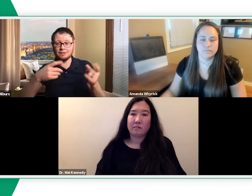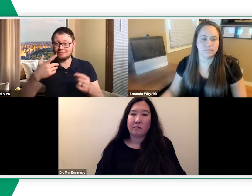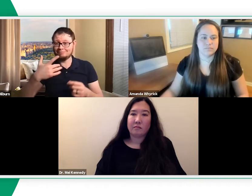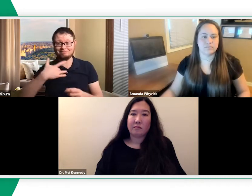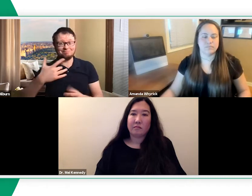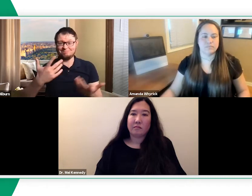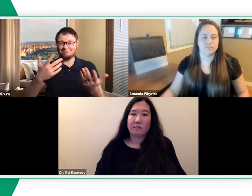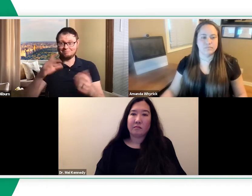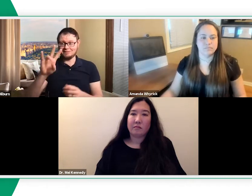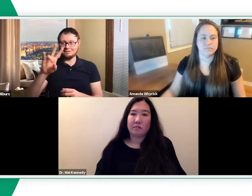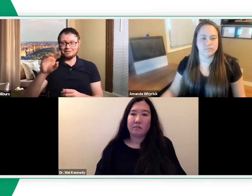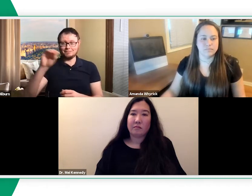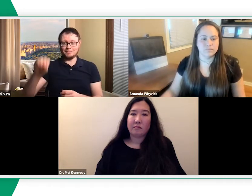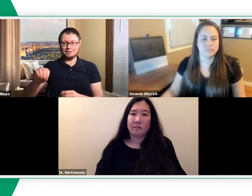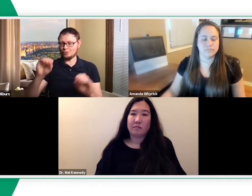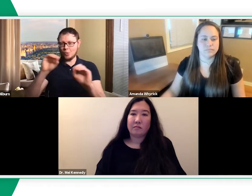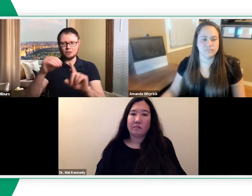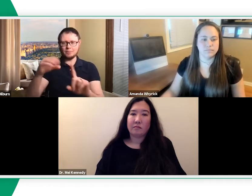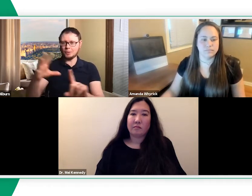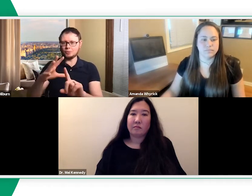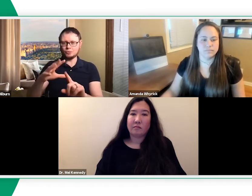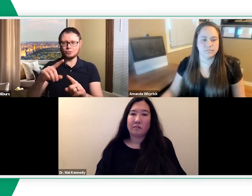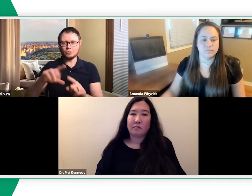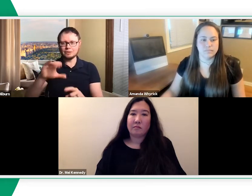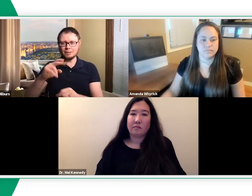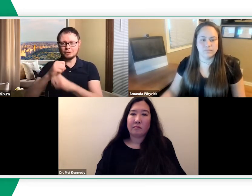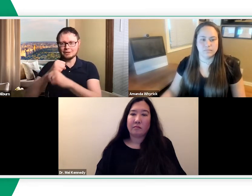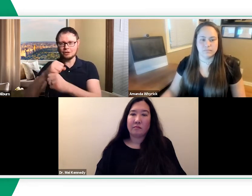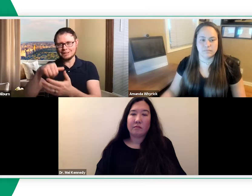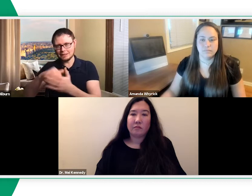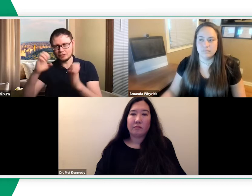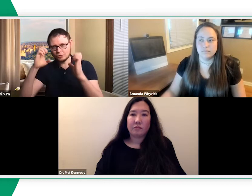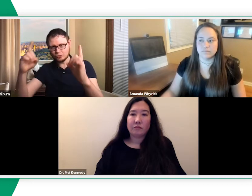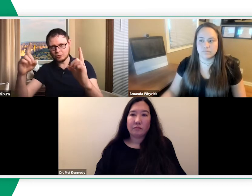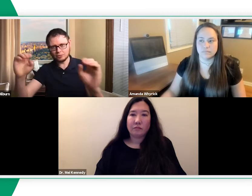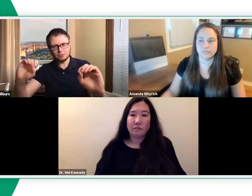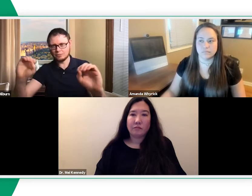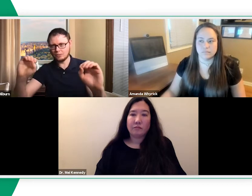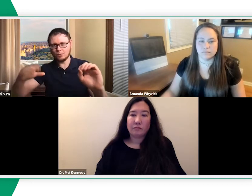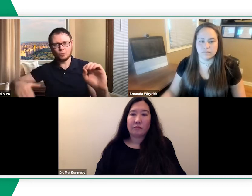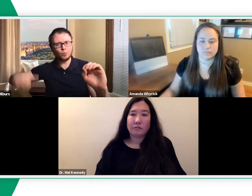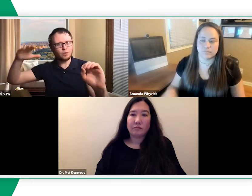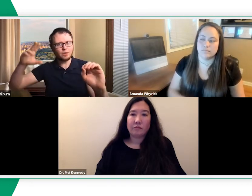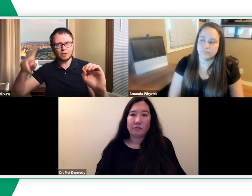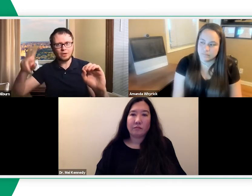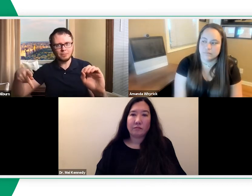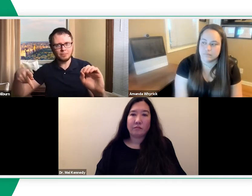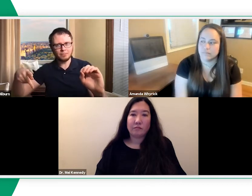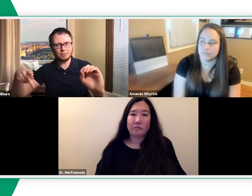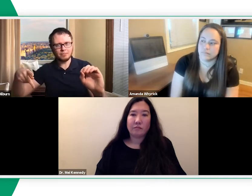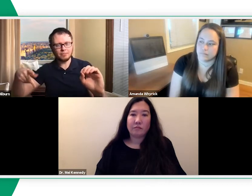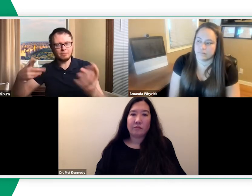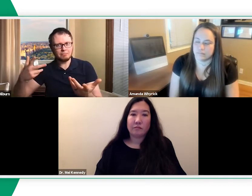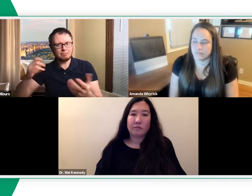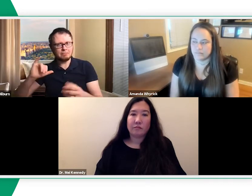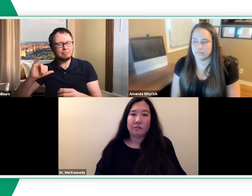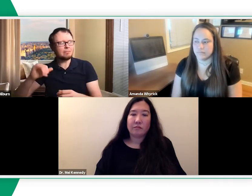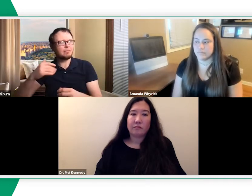in the UK and the United States. And it shows that 77% had no exposure whatsoever to cybersecurity